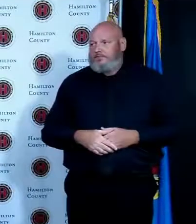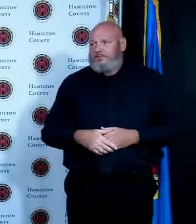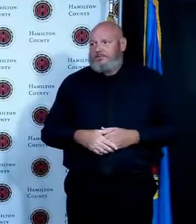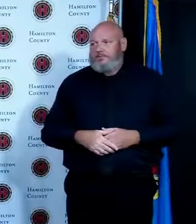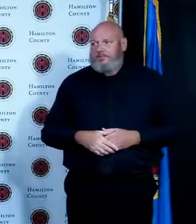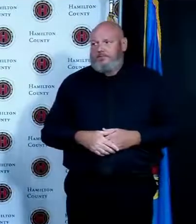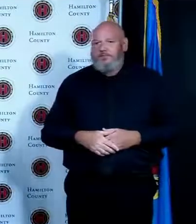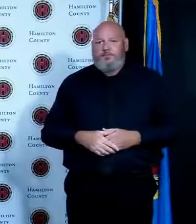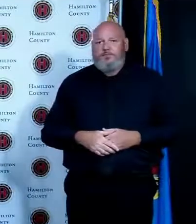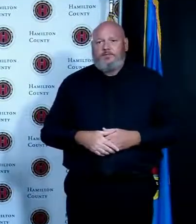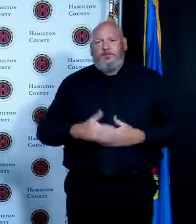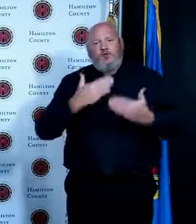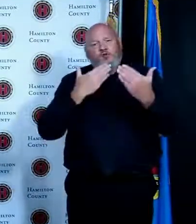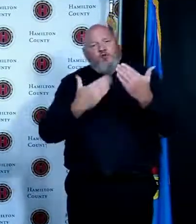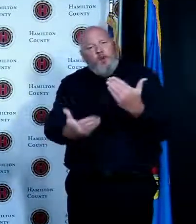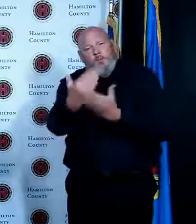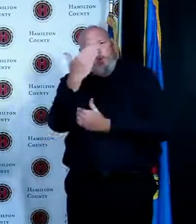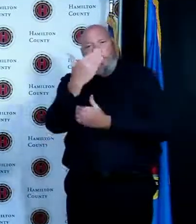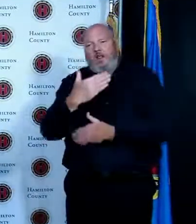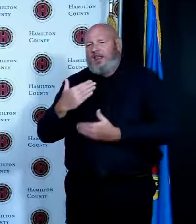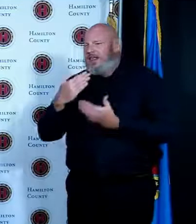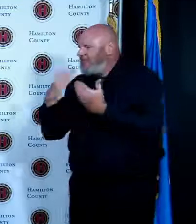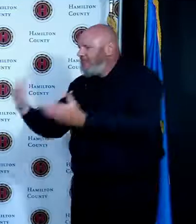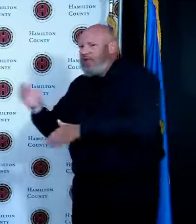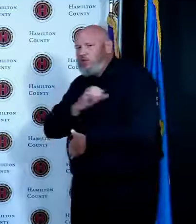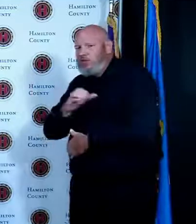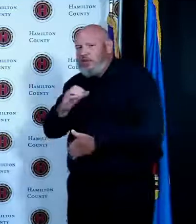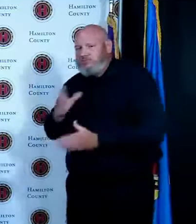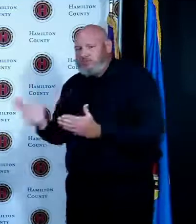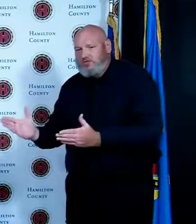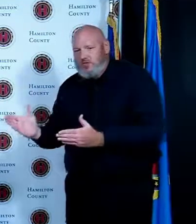good morning thank you Commissioner Driehaus for inviting me here today and